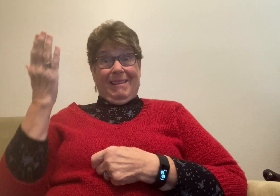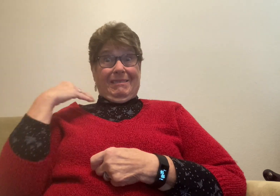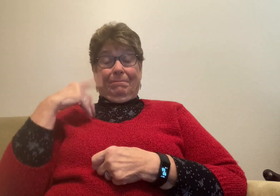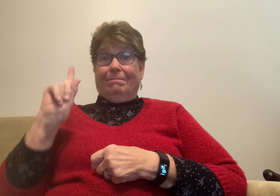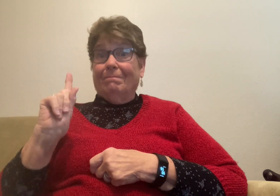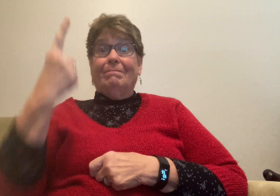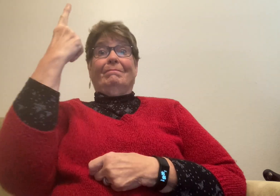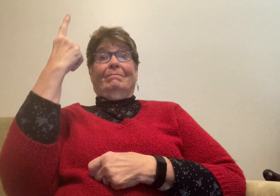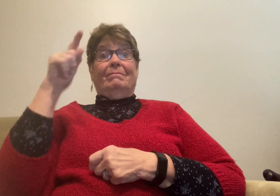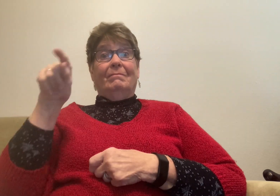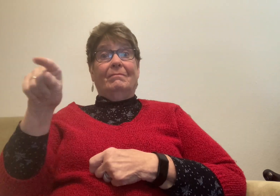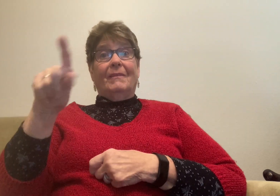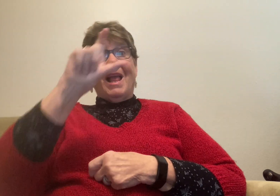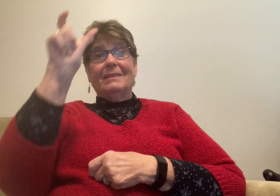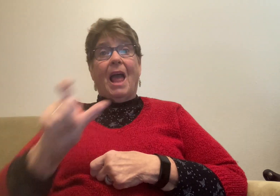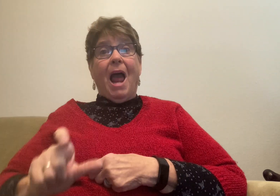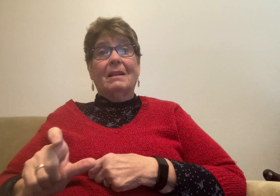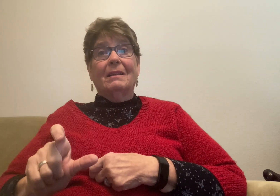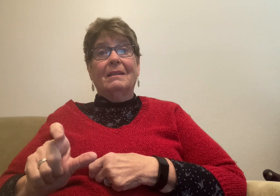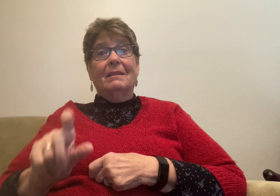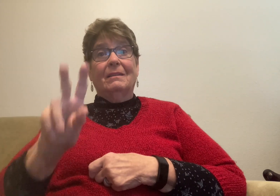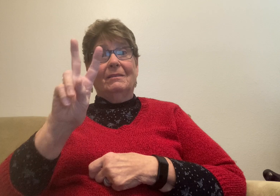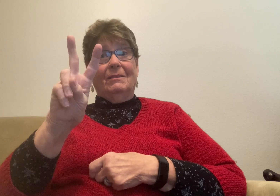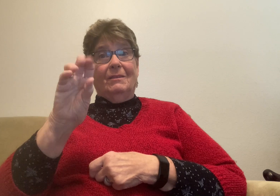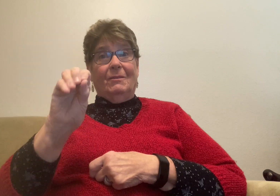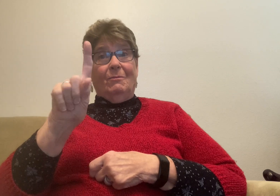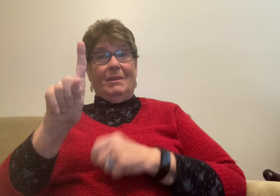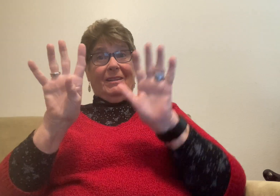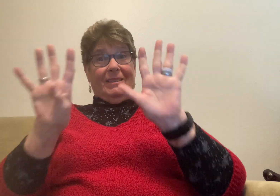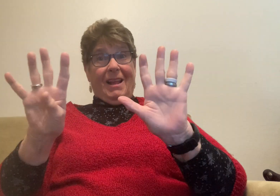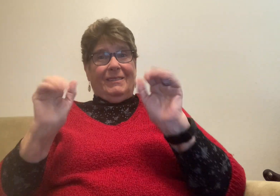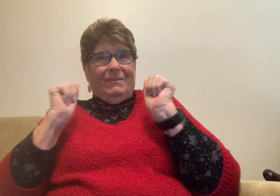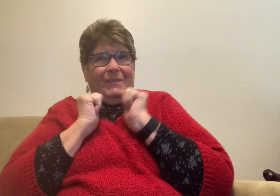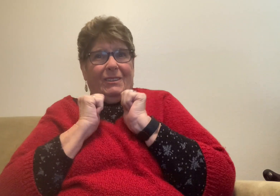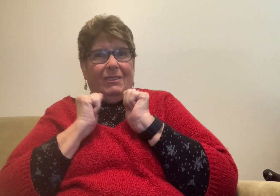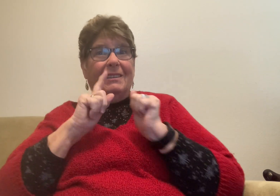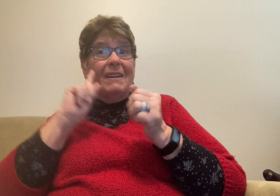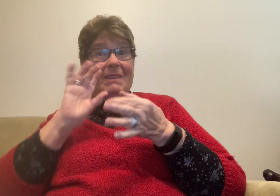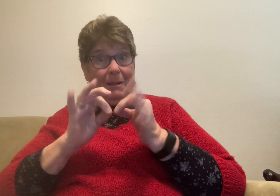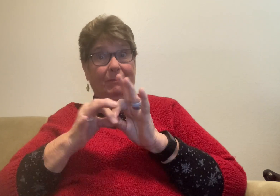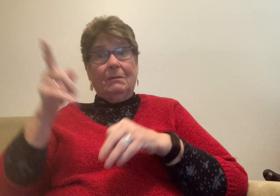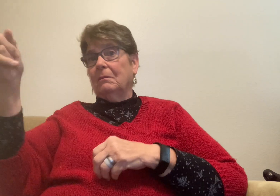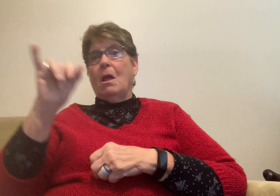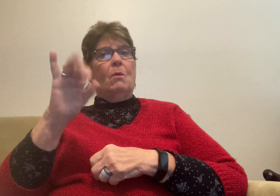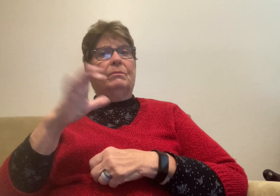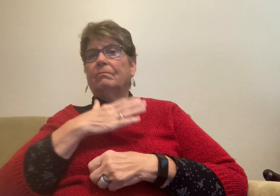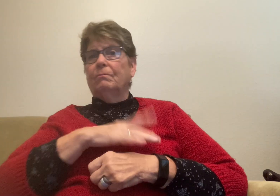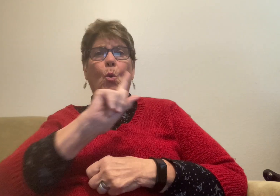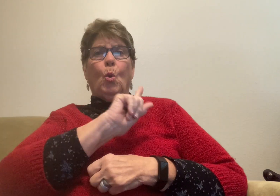In Italy at the 2019 Winter Deaflympics, the IOC would not